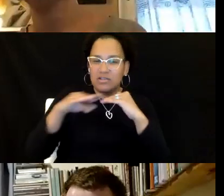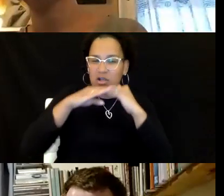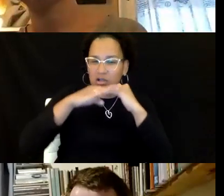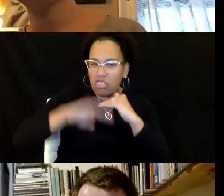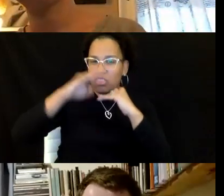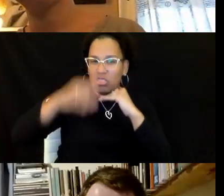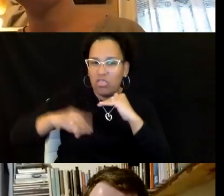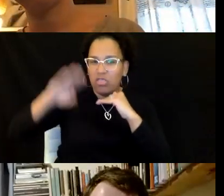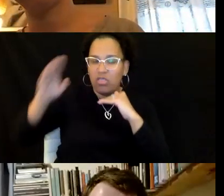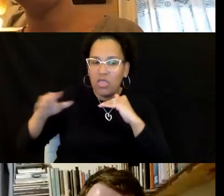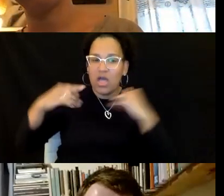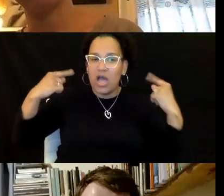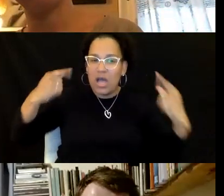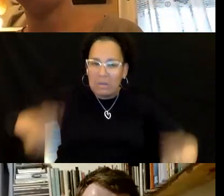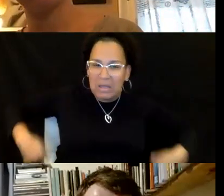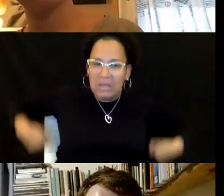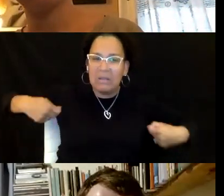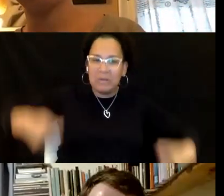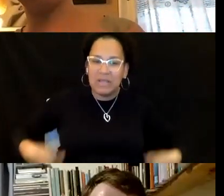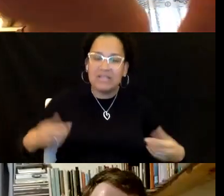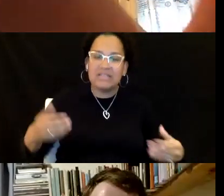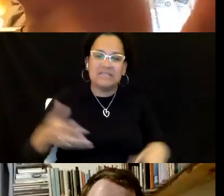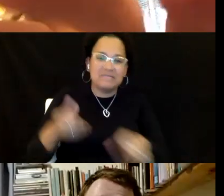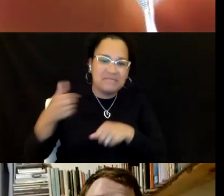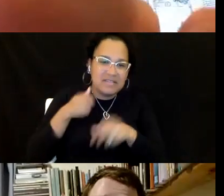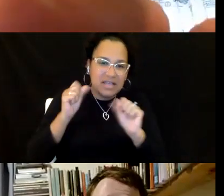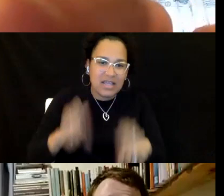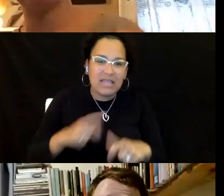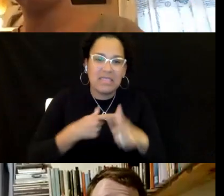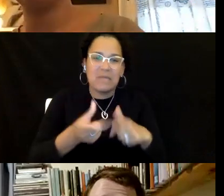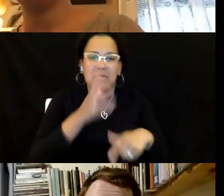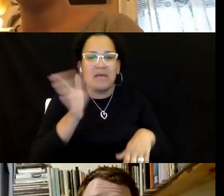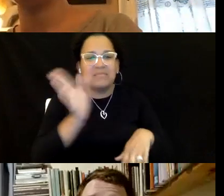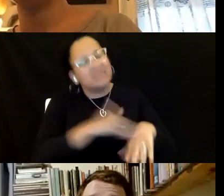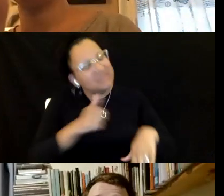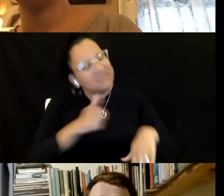Karl Knights (he/him): I wheel as fast as I can, and mom shouts keep up.